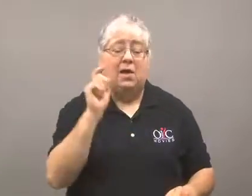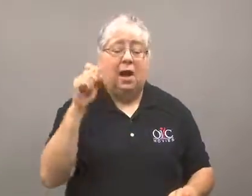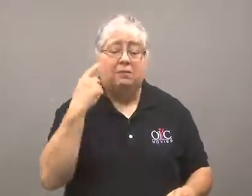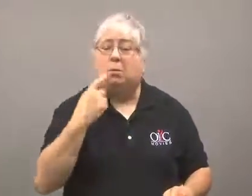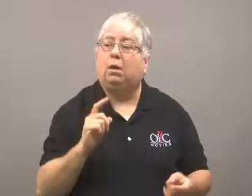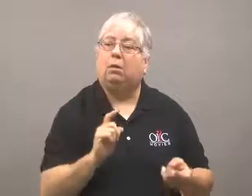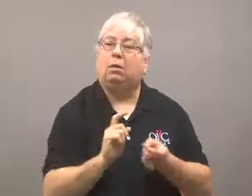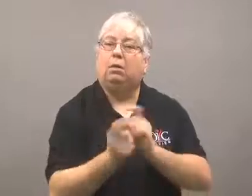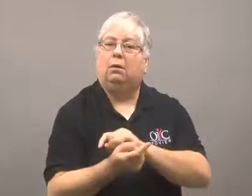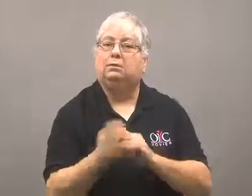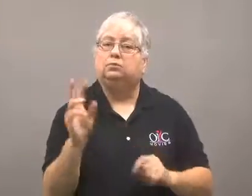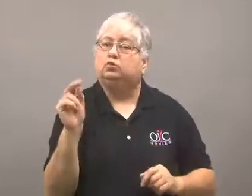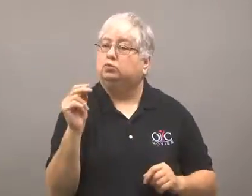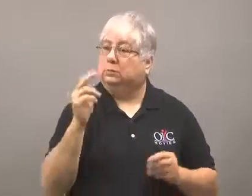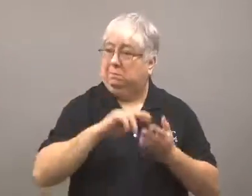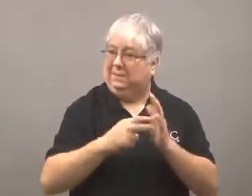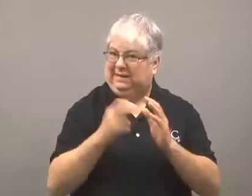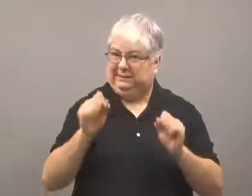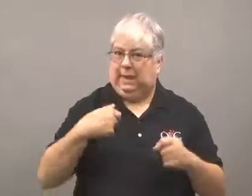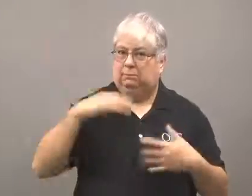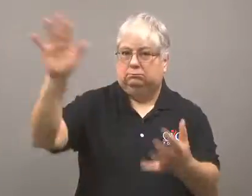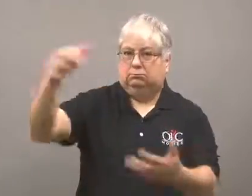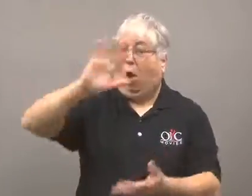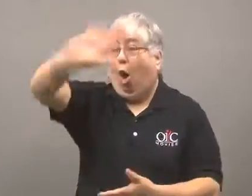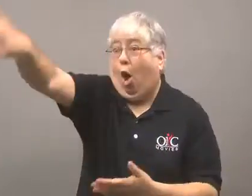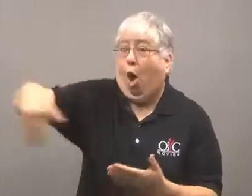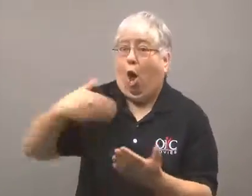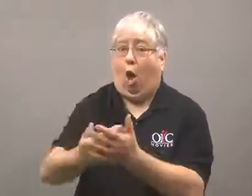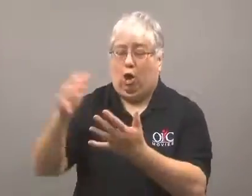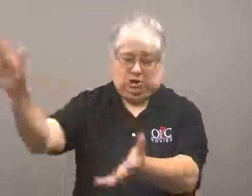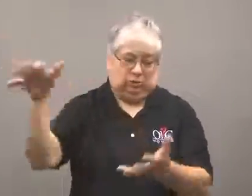The government has bent that, saying it means they can request all possible records.